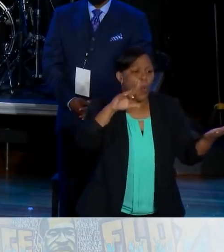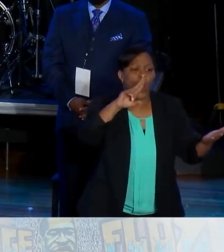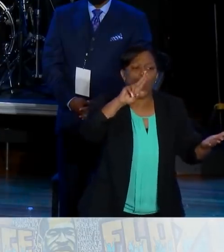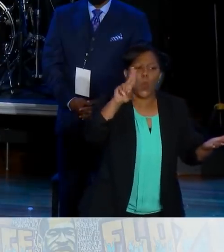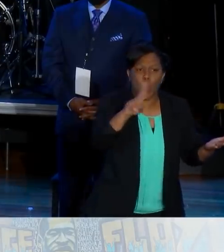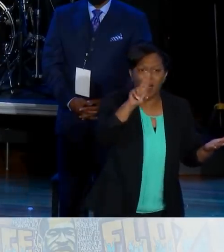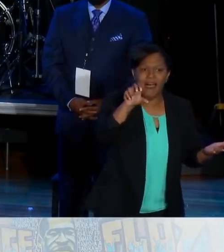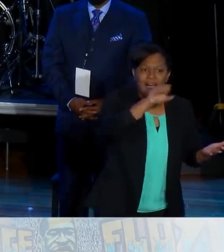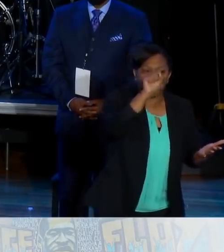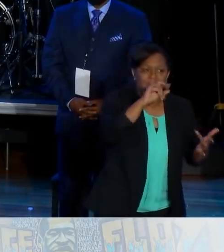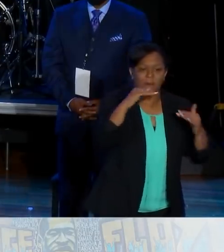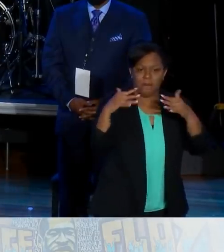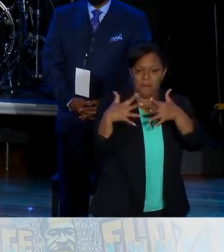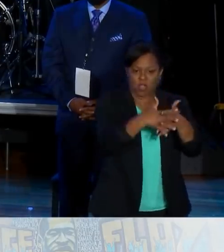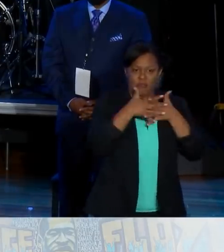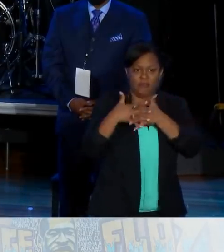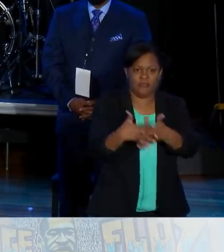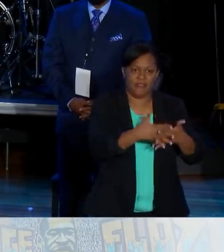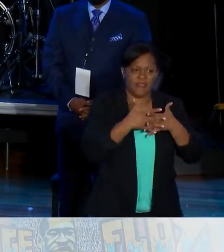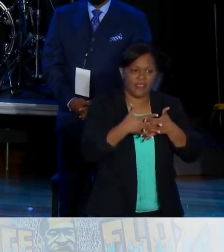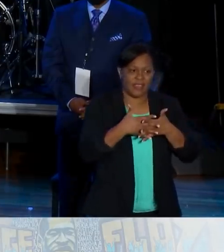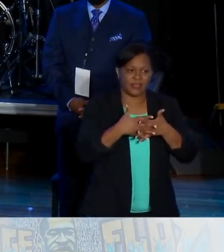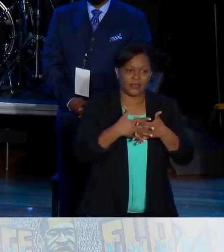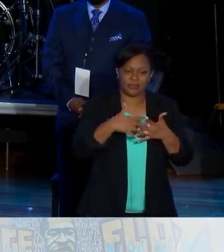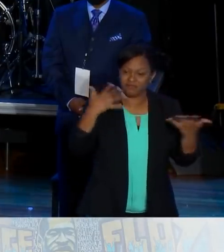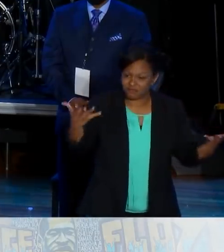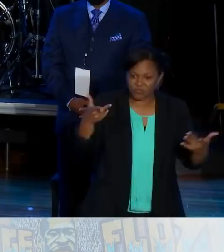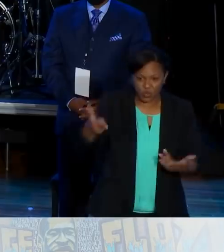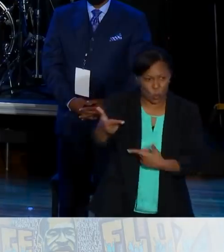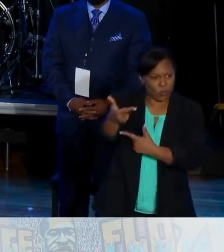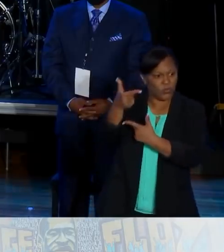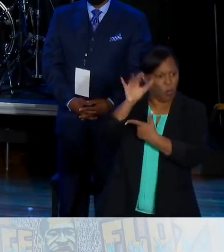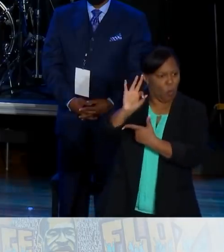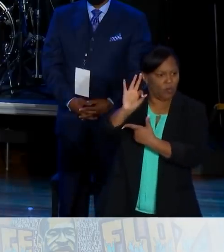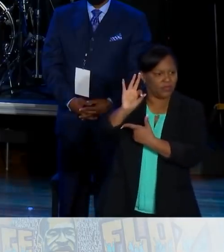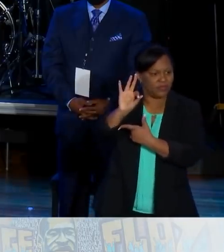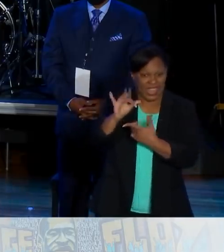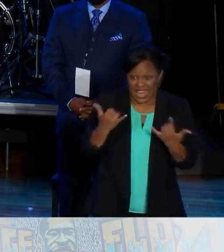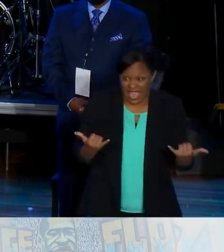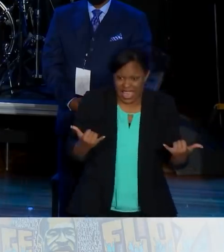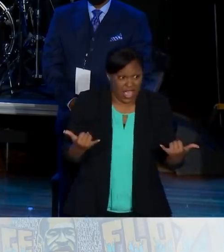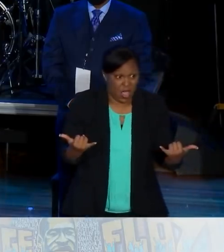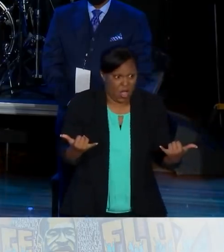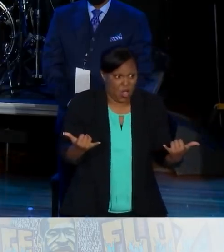WHITE AMERICA, WHAT WE ENDEAVOR TO ACHIEVE IS EQUAL JUSTICE FOR